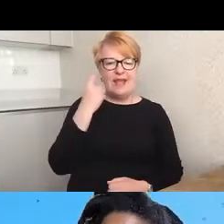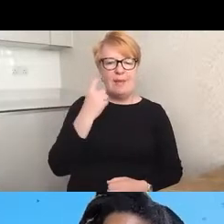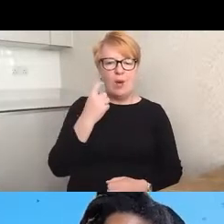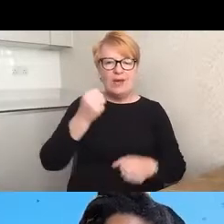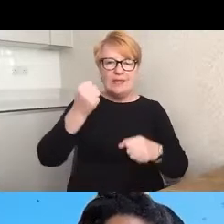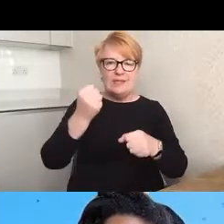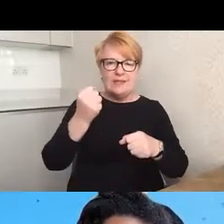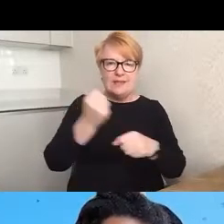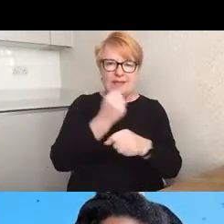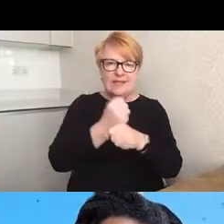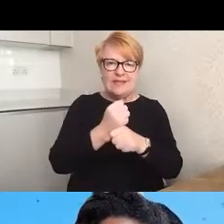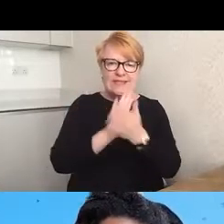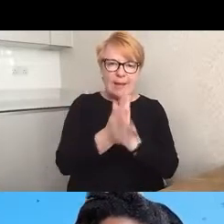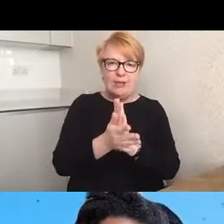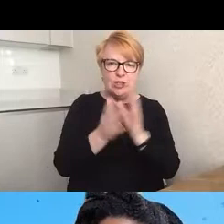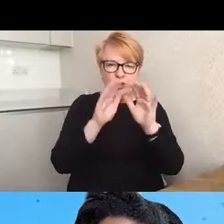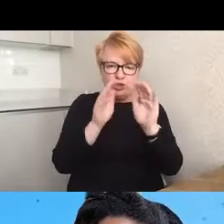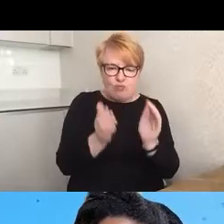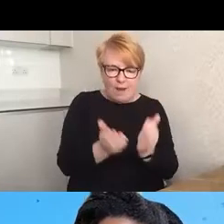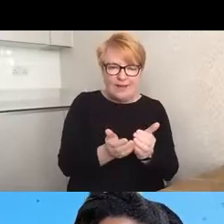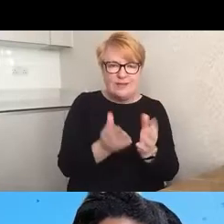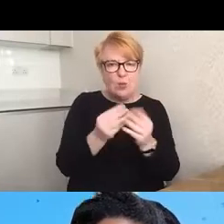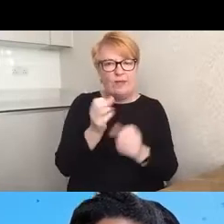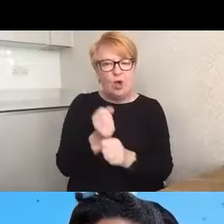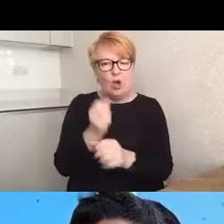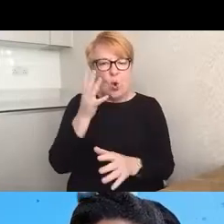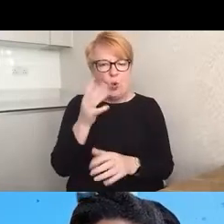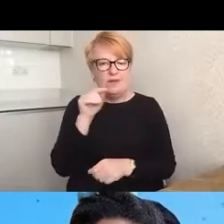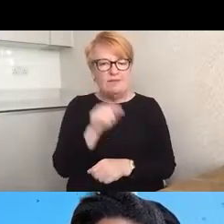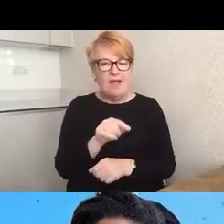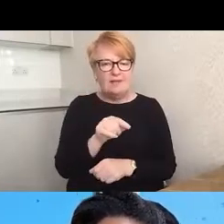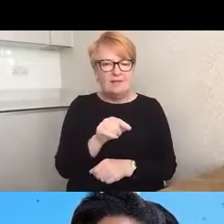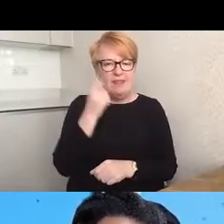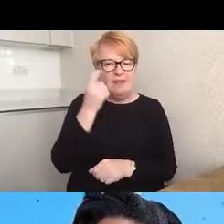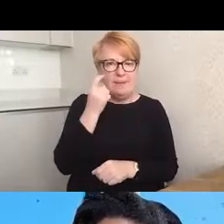But then again, that also implies a type of trauma rather than a multitude.